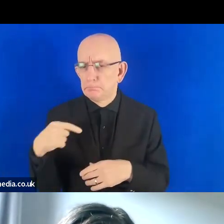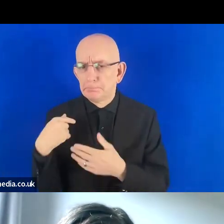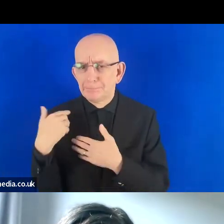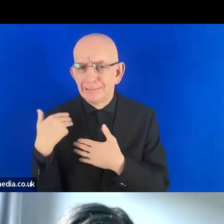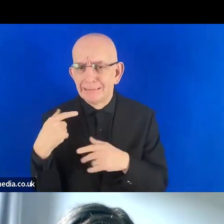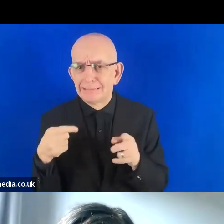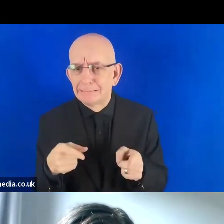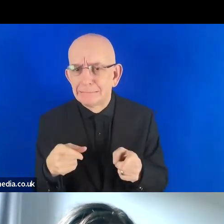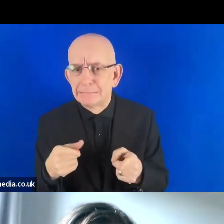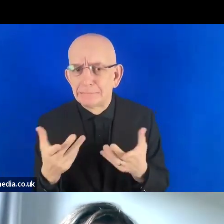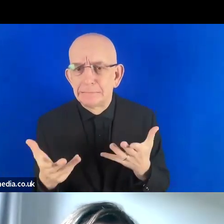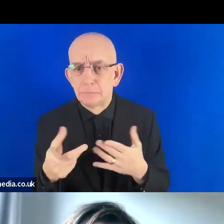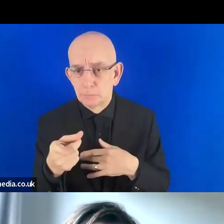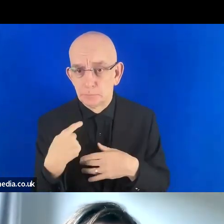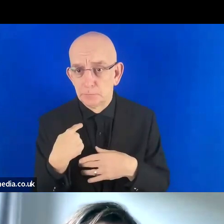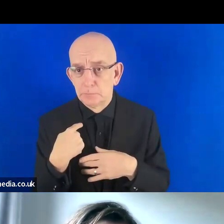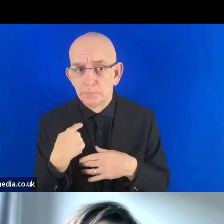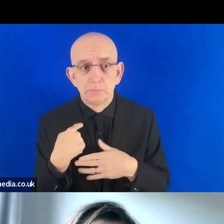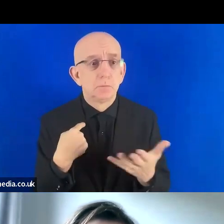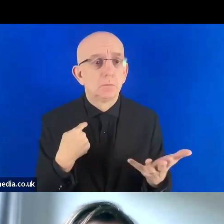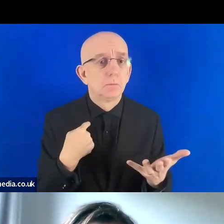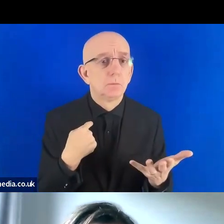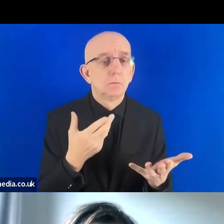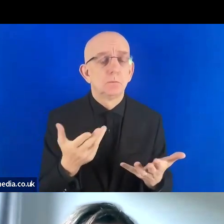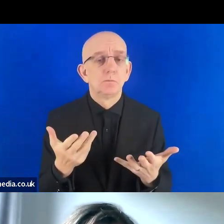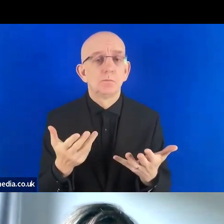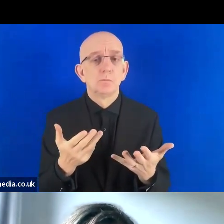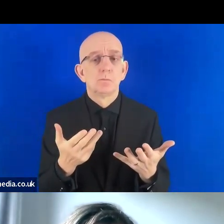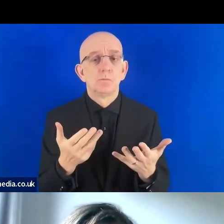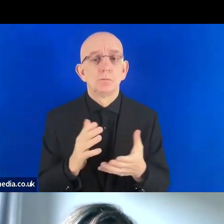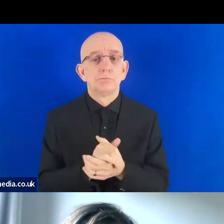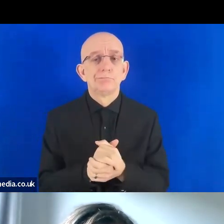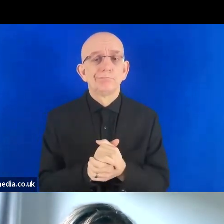And I love, the answer, I think it was it, from Linda that,